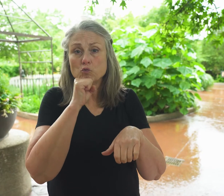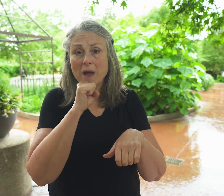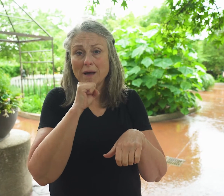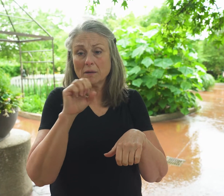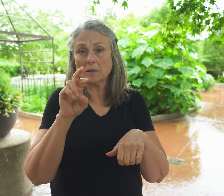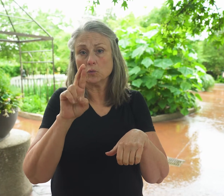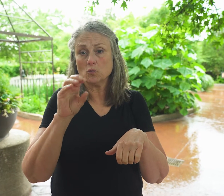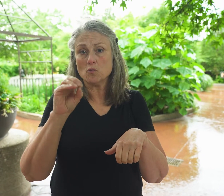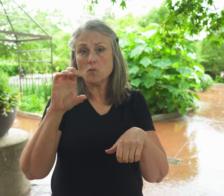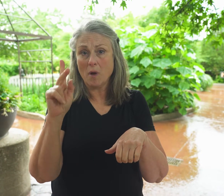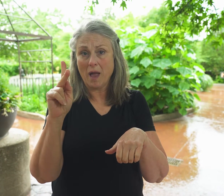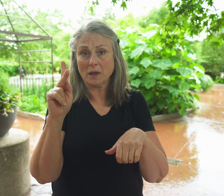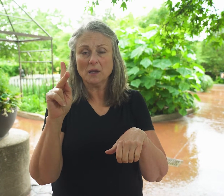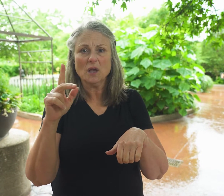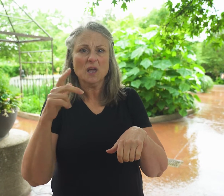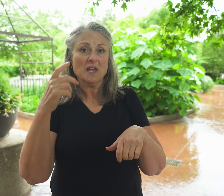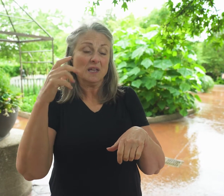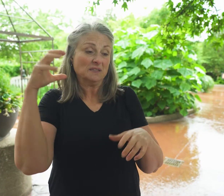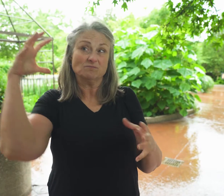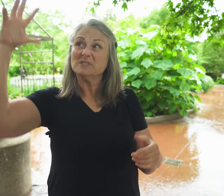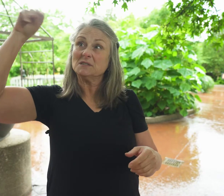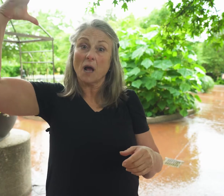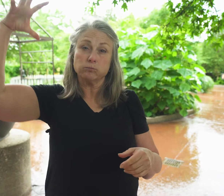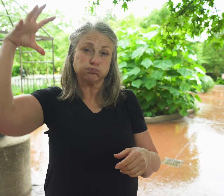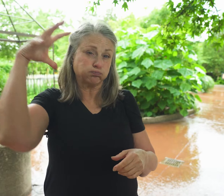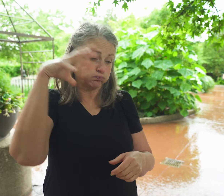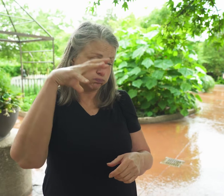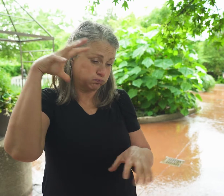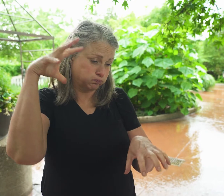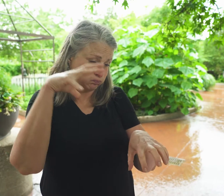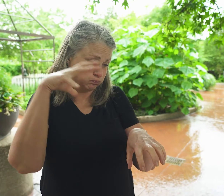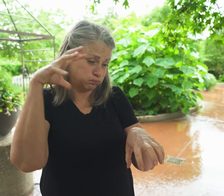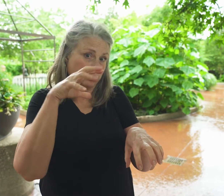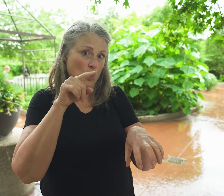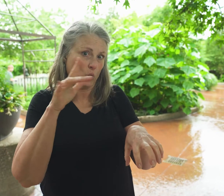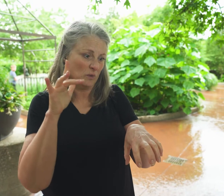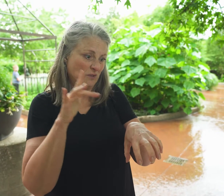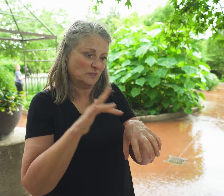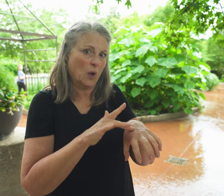If you're going outside, you might see a rock and the sun is shining on the rock,